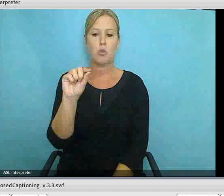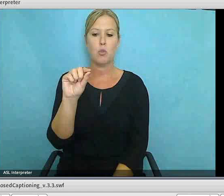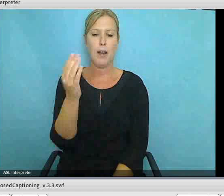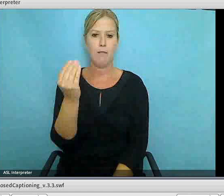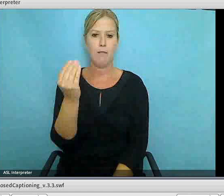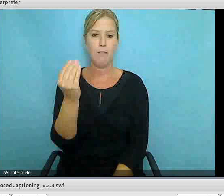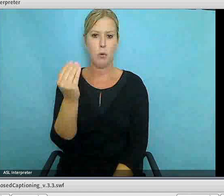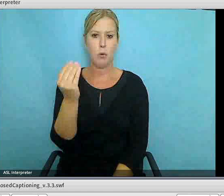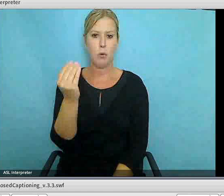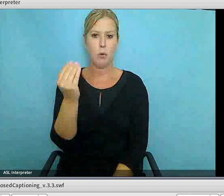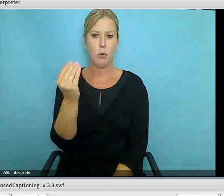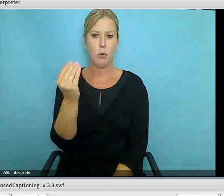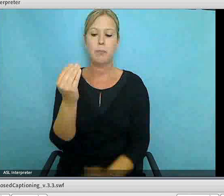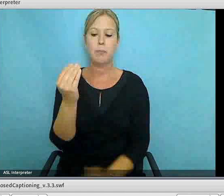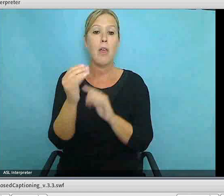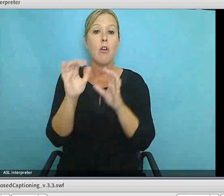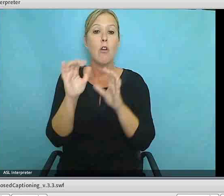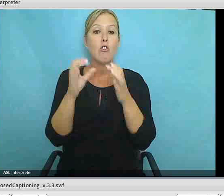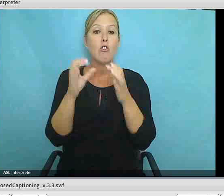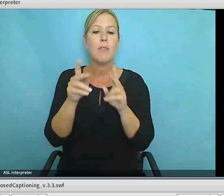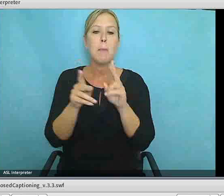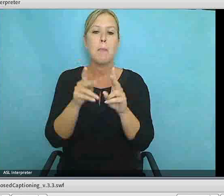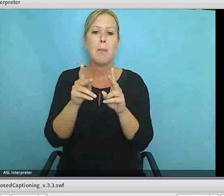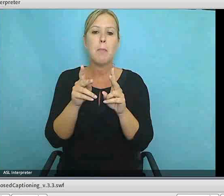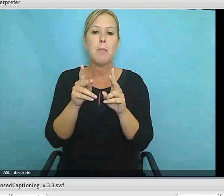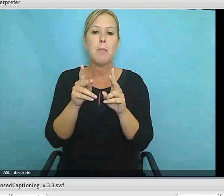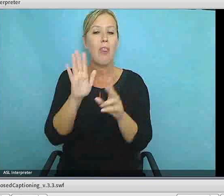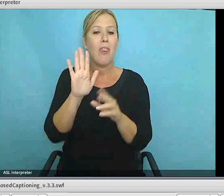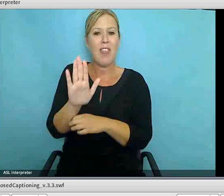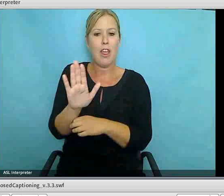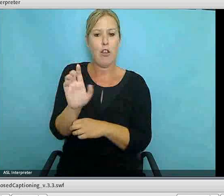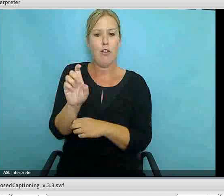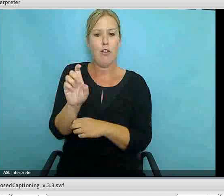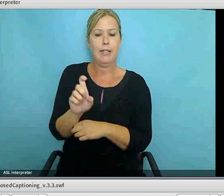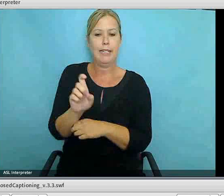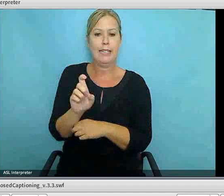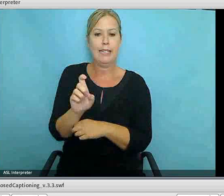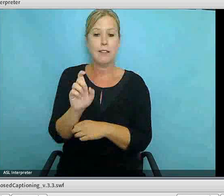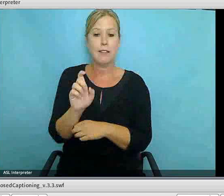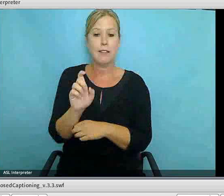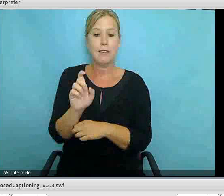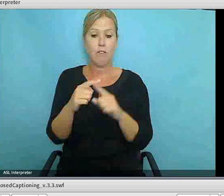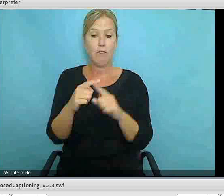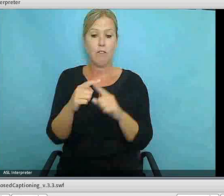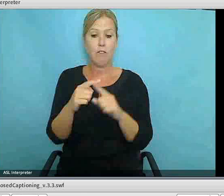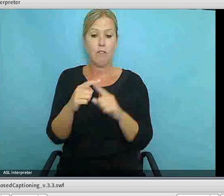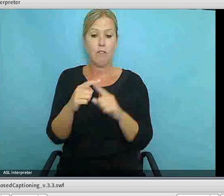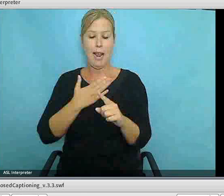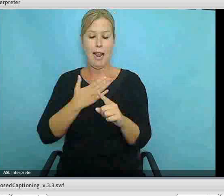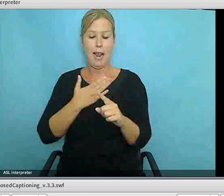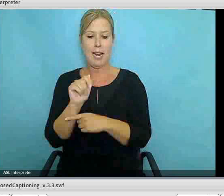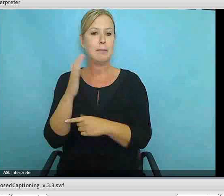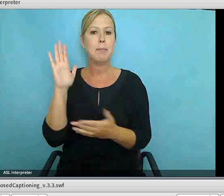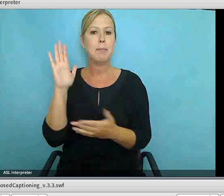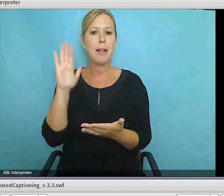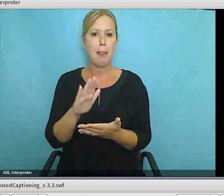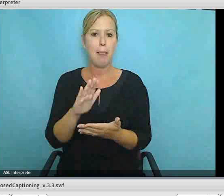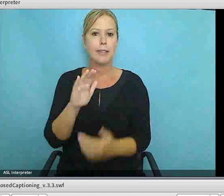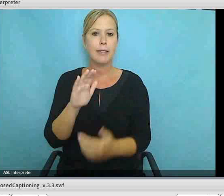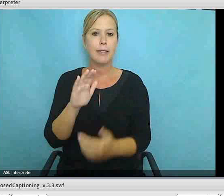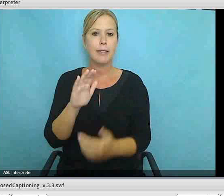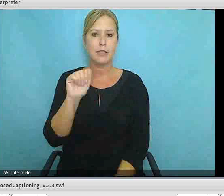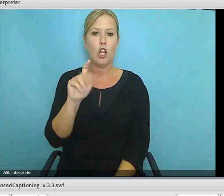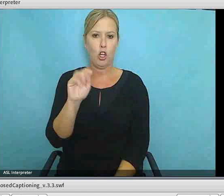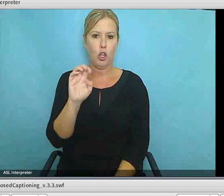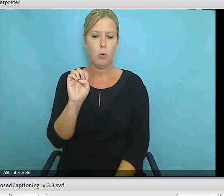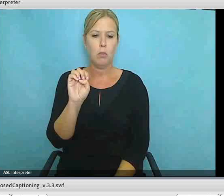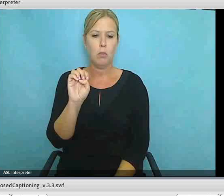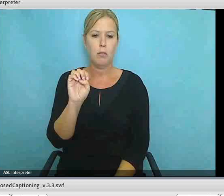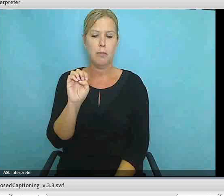that have less acute needs from what we can tell in our data, in the eligible population.